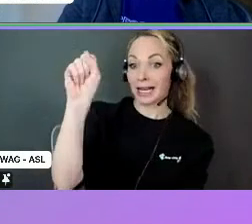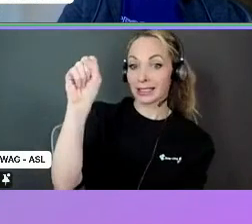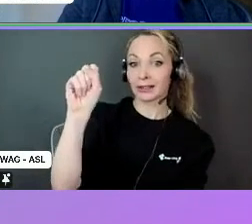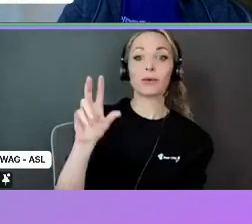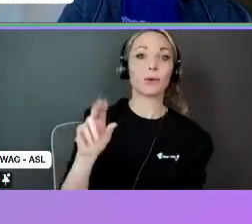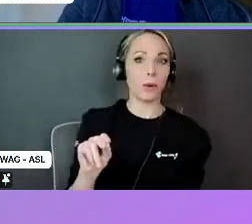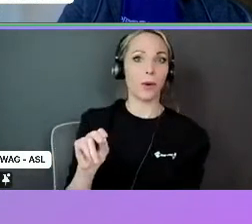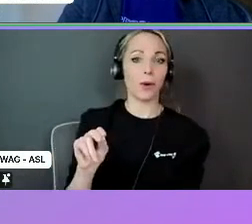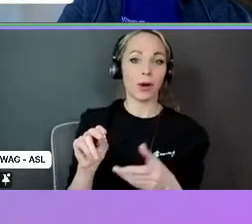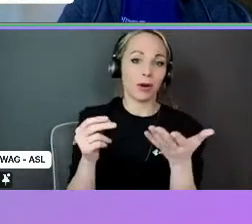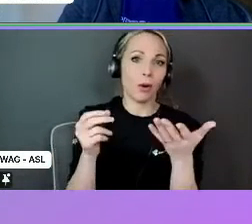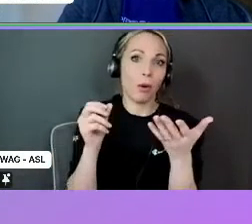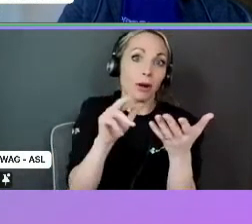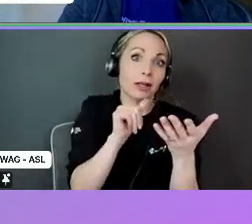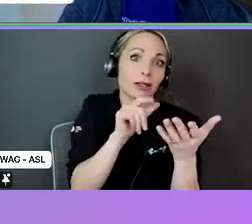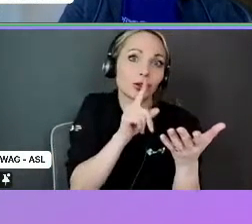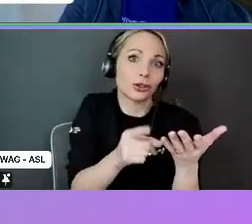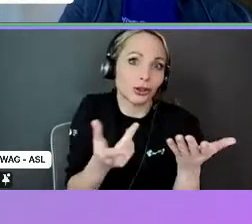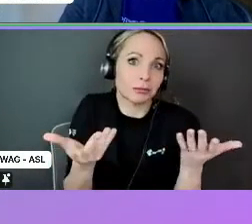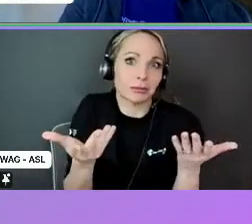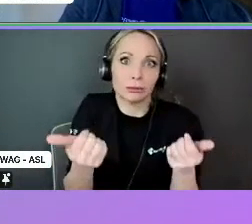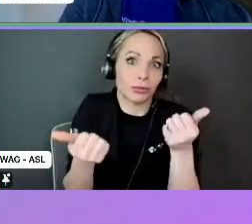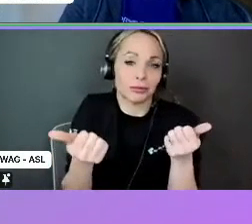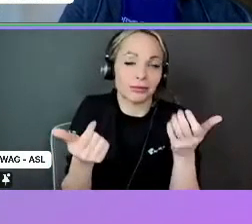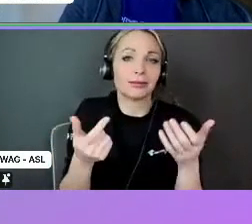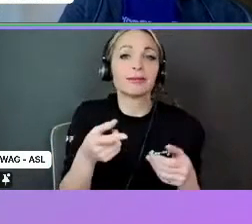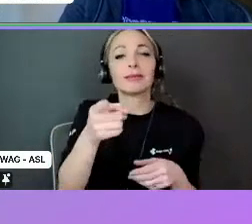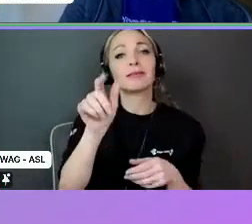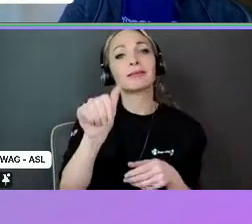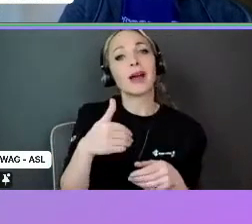is altered, yes or no or not sure, which is not displayed